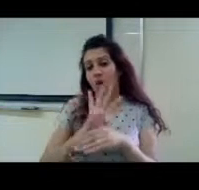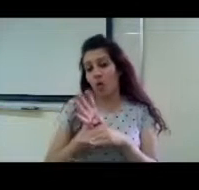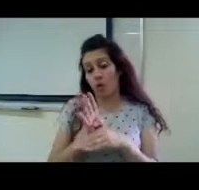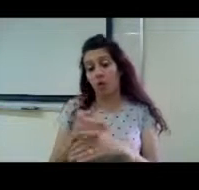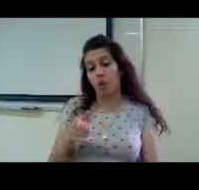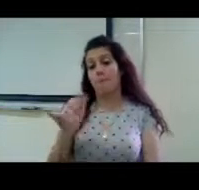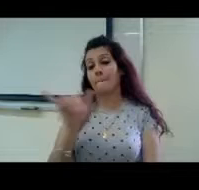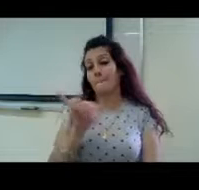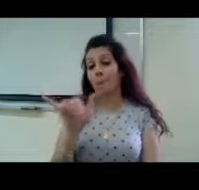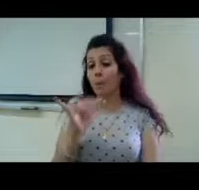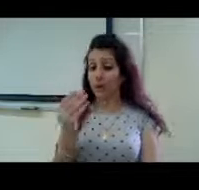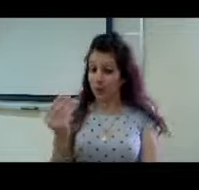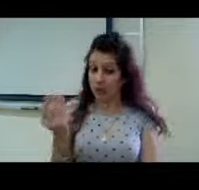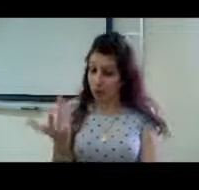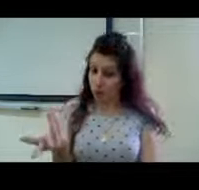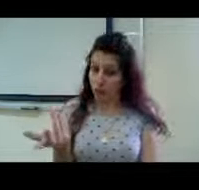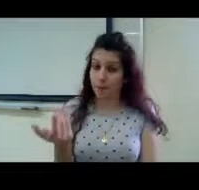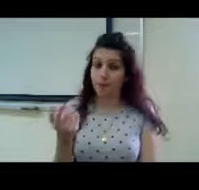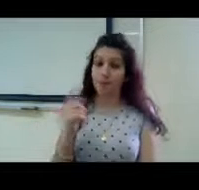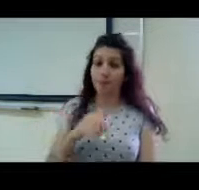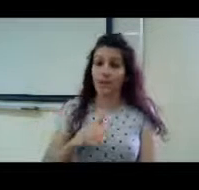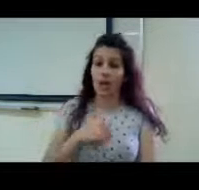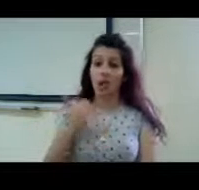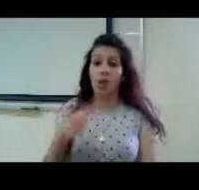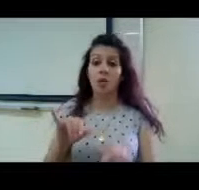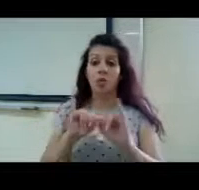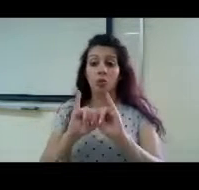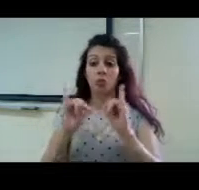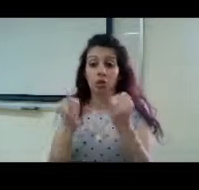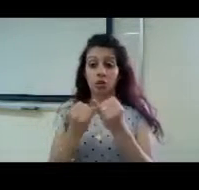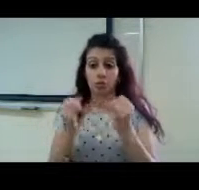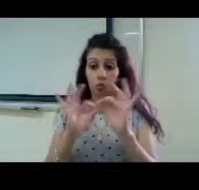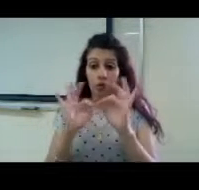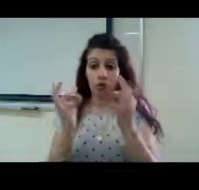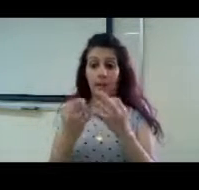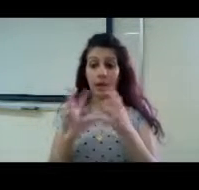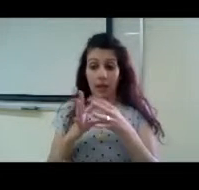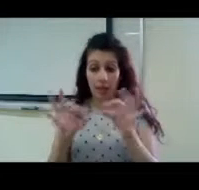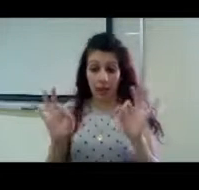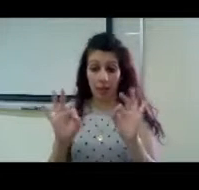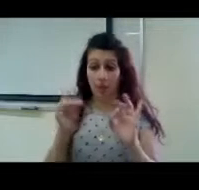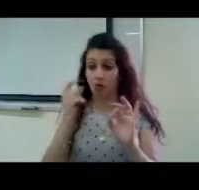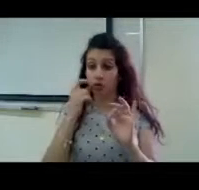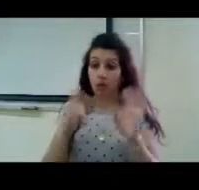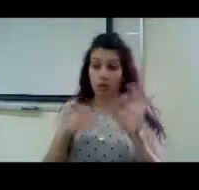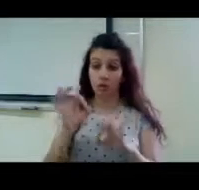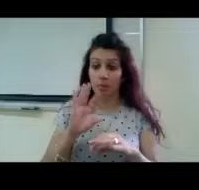community to be able to access inclusive and equitable quality education for all